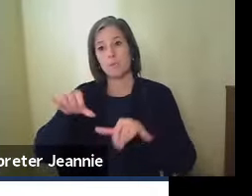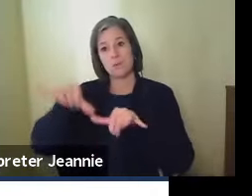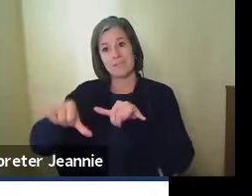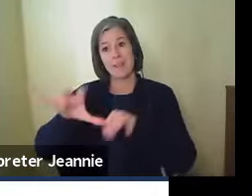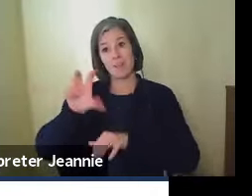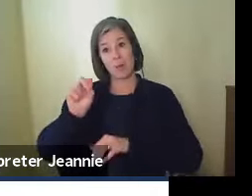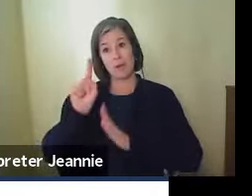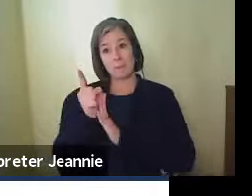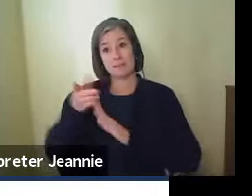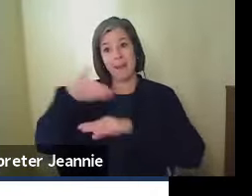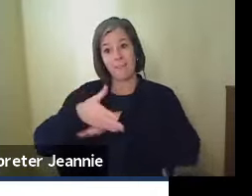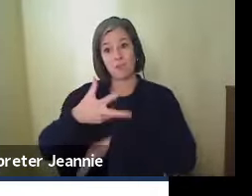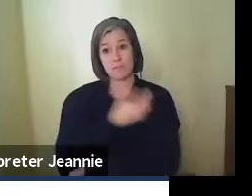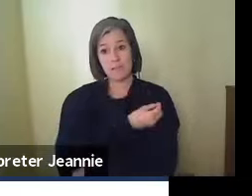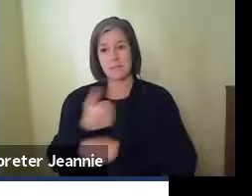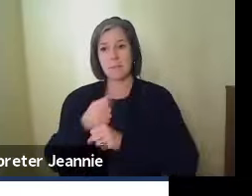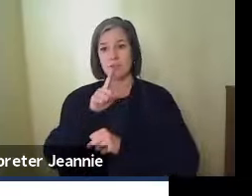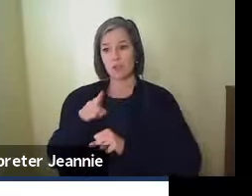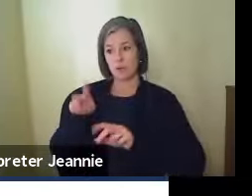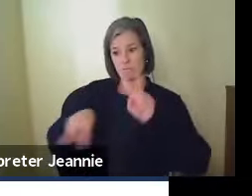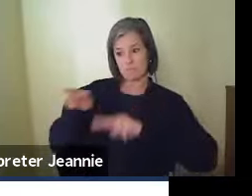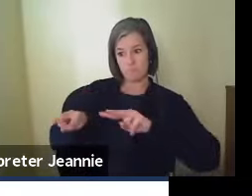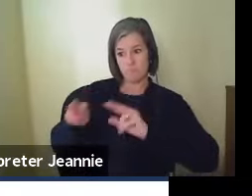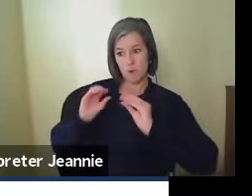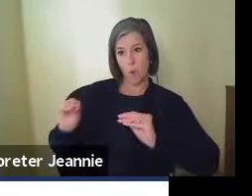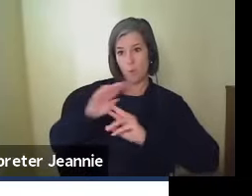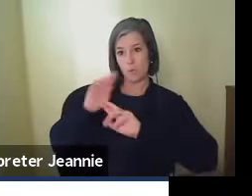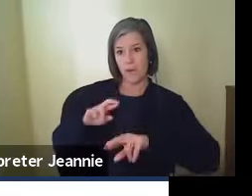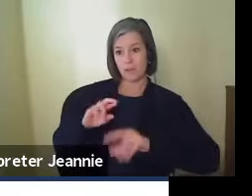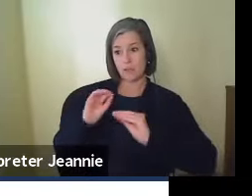your vaccine to make sure you don't have some kind of serious allergic reaction.